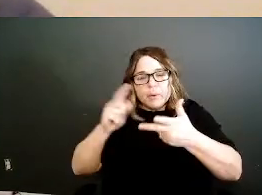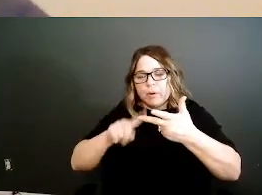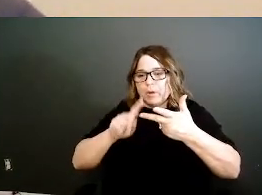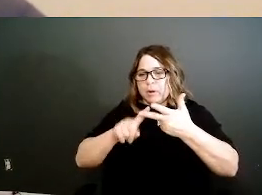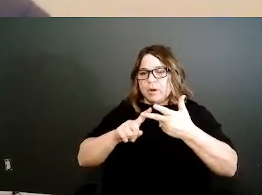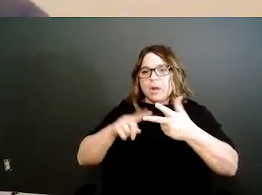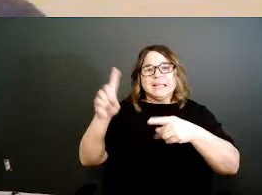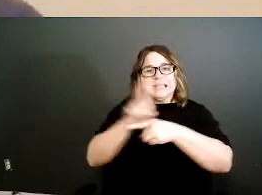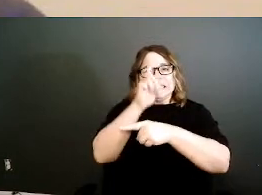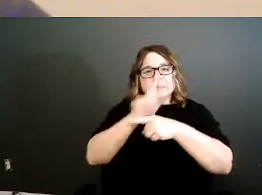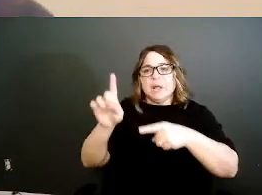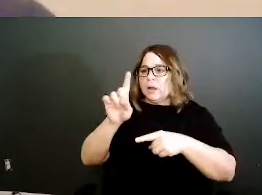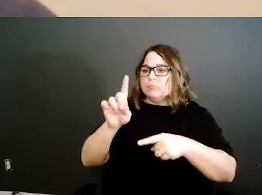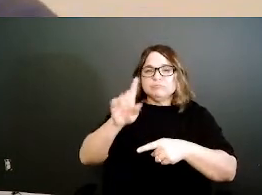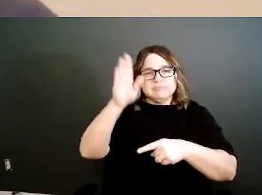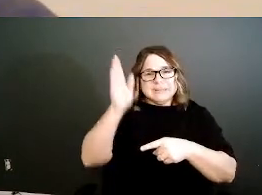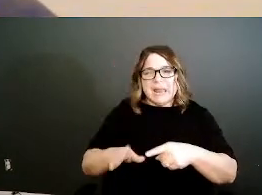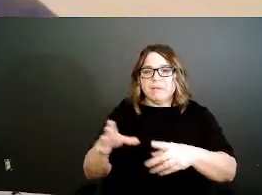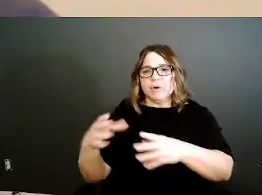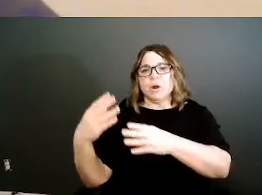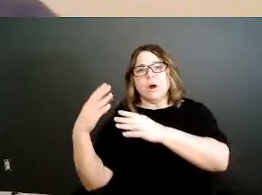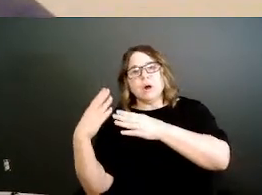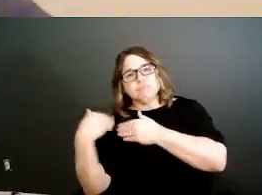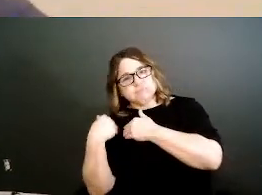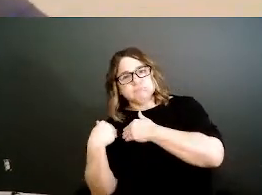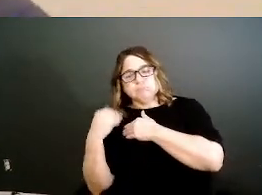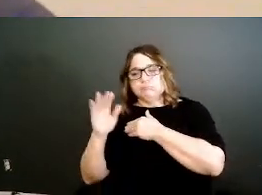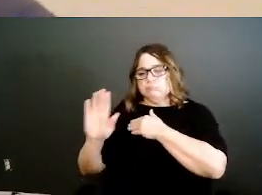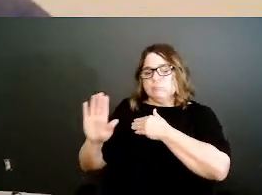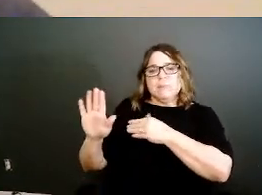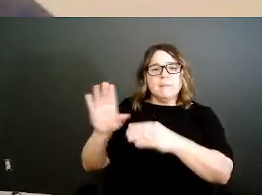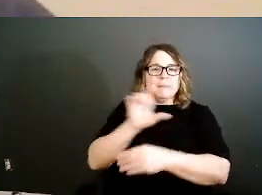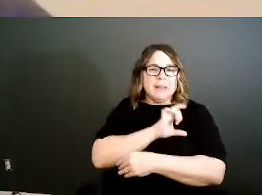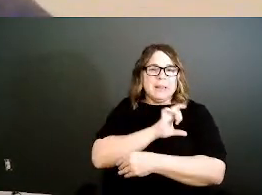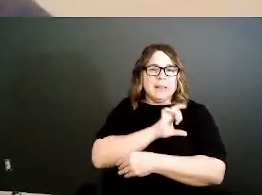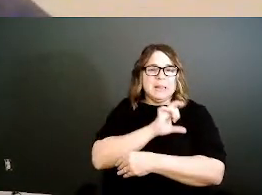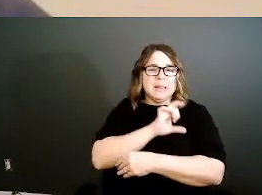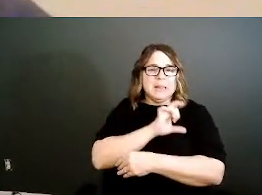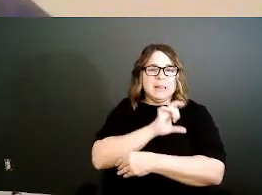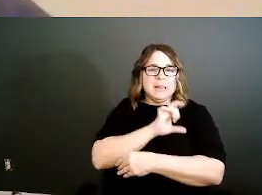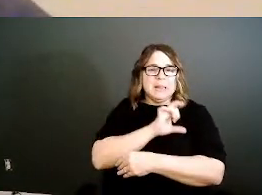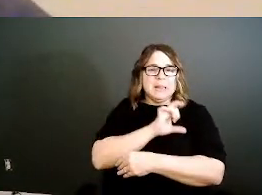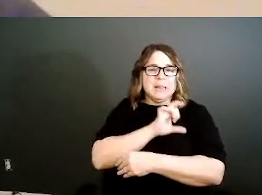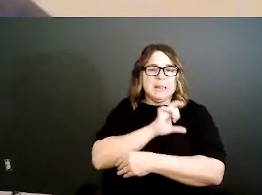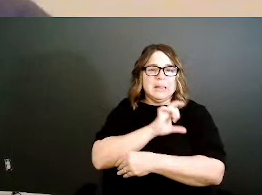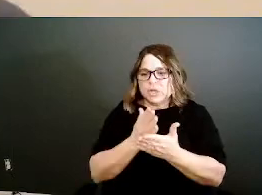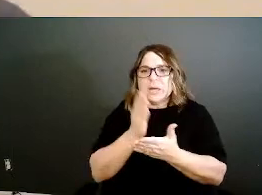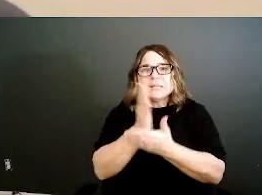FOR. BUT I DON'T THINK THAT'S WHAT MOST PEOPLE SIGNED UP MILLIONS OF DOLLARS WERE SPENT TO CONVINCE THE PUBLIC